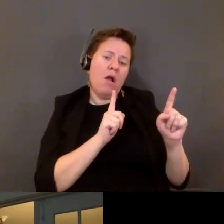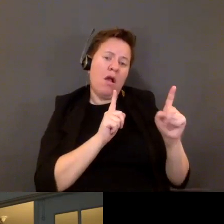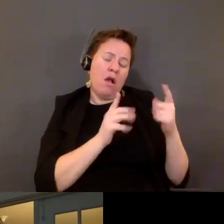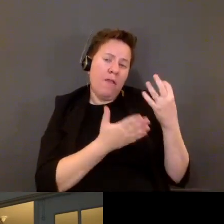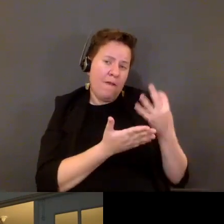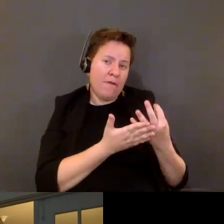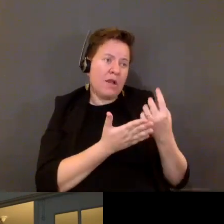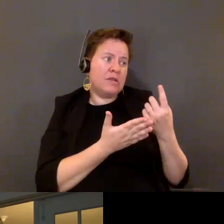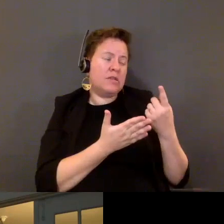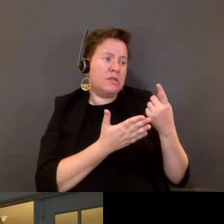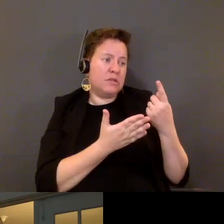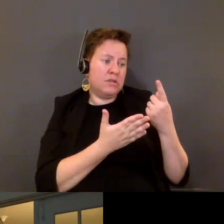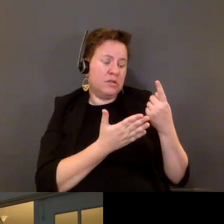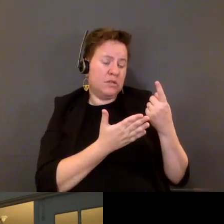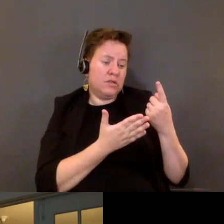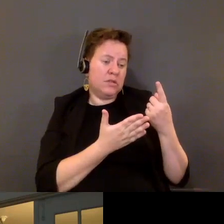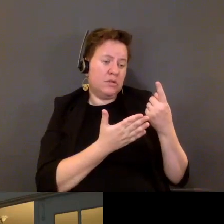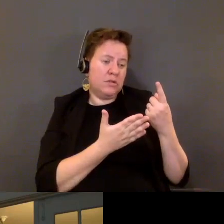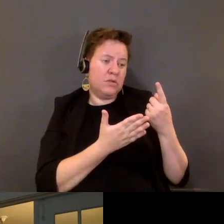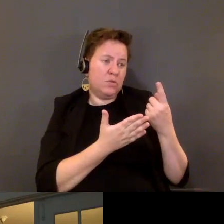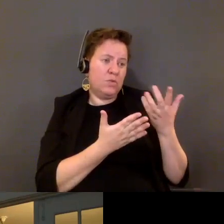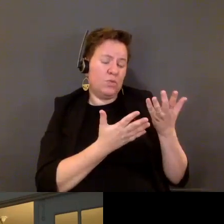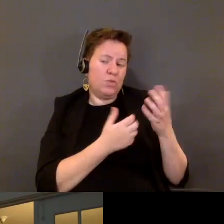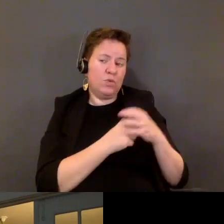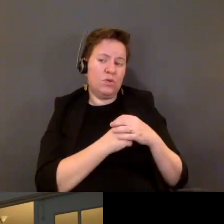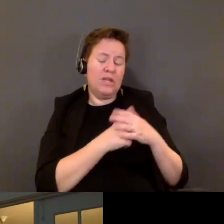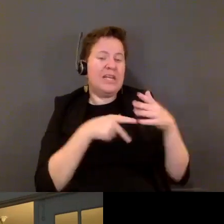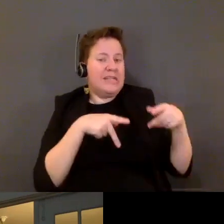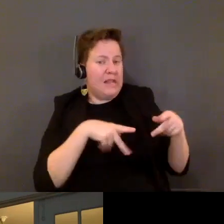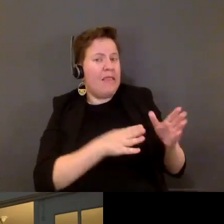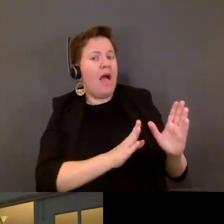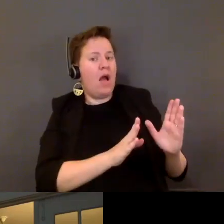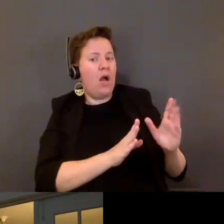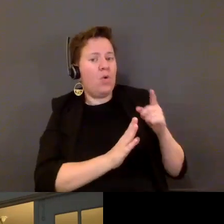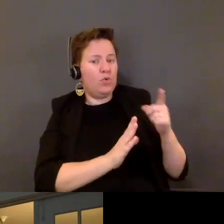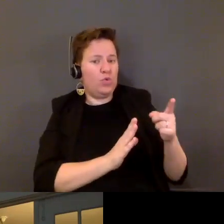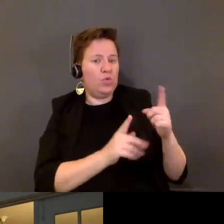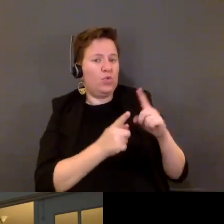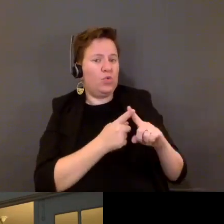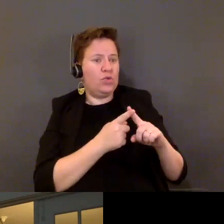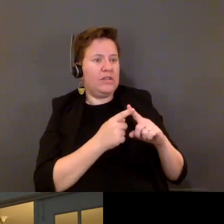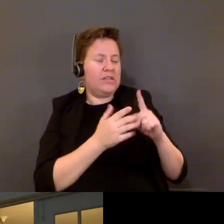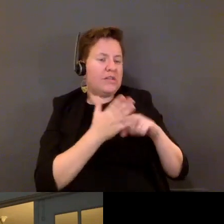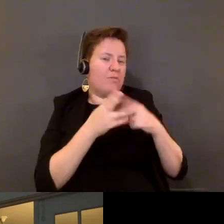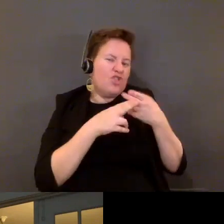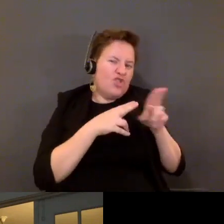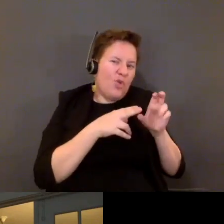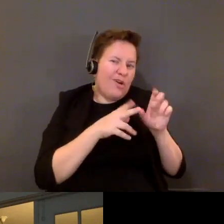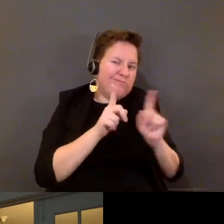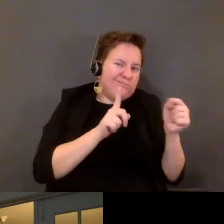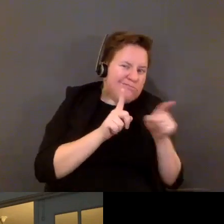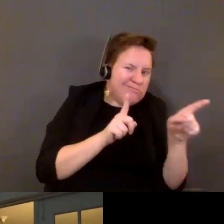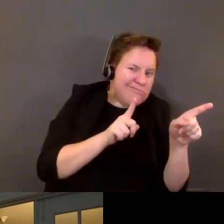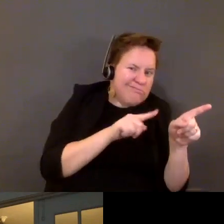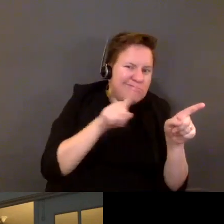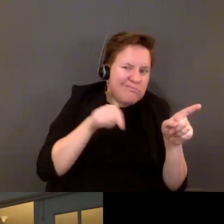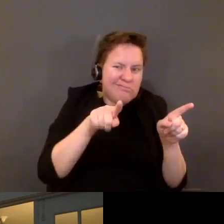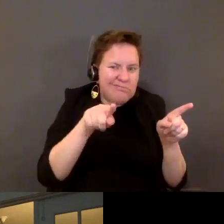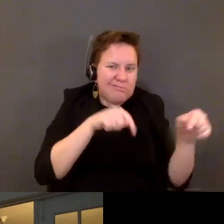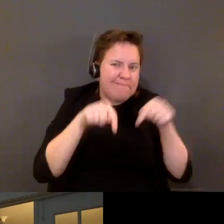it has uh it's enabled you to to sort of take some shortcuts to cut backward into your past